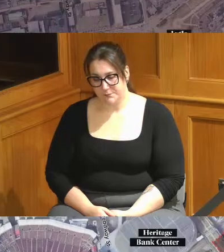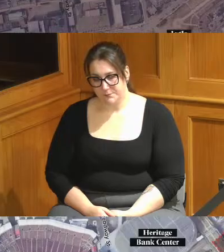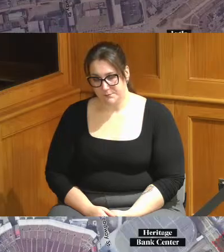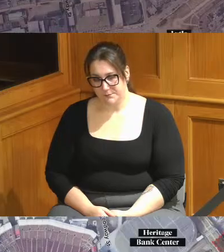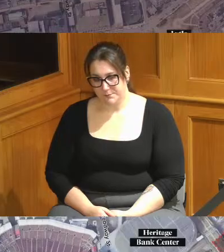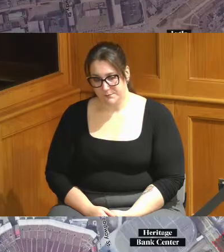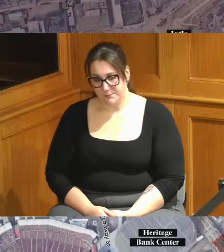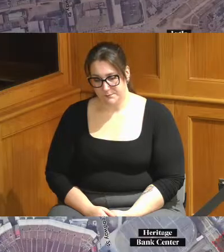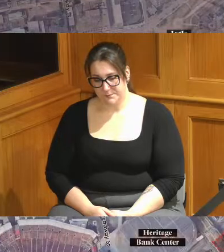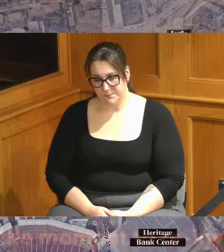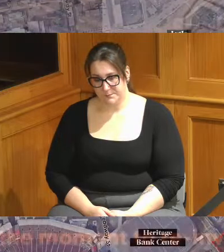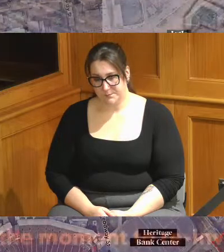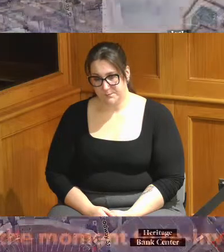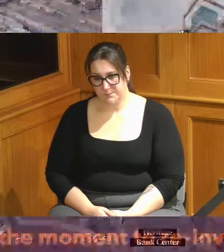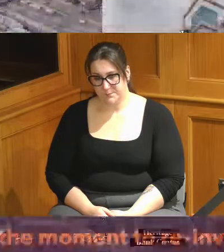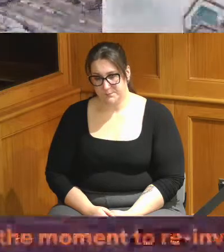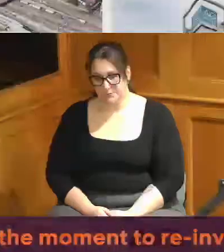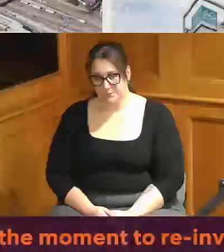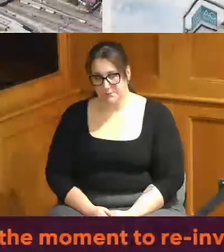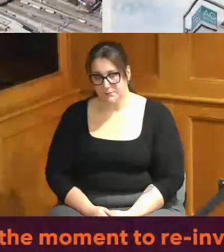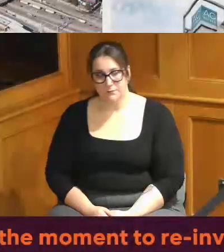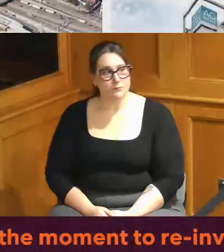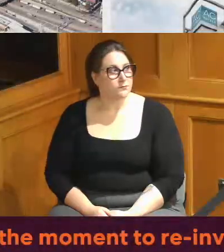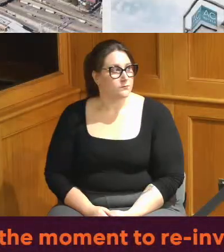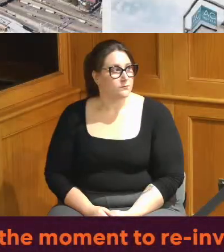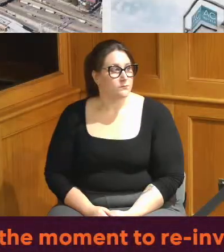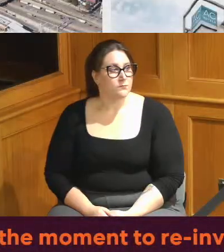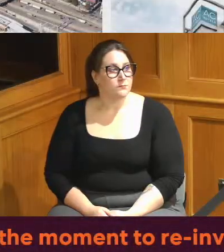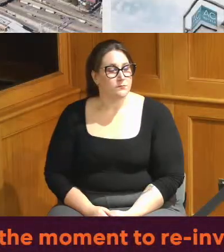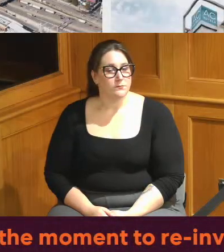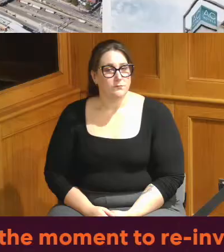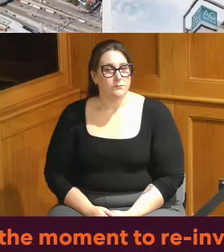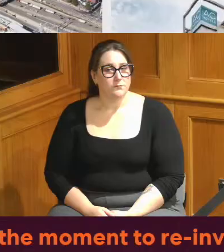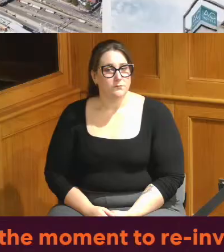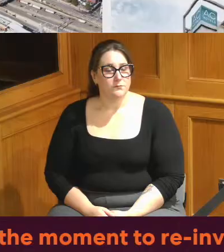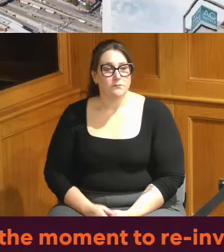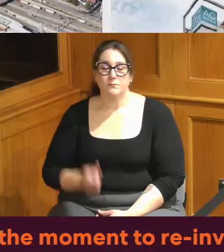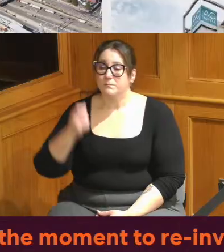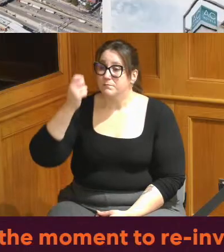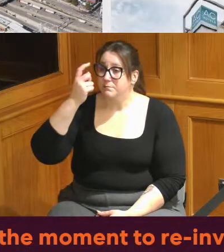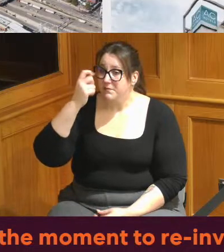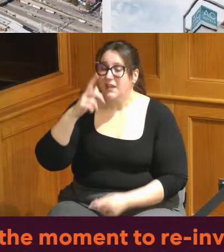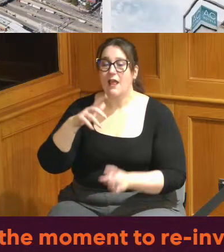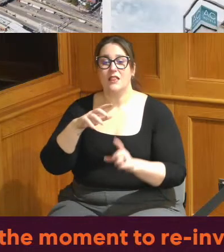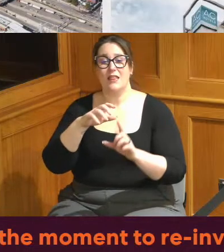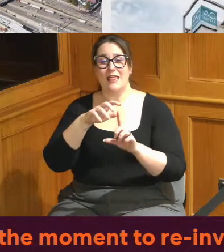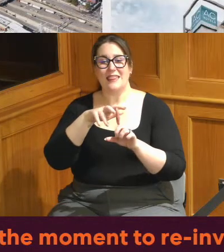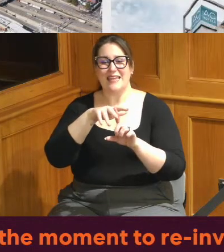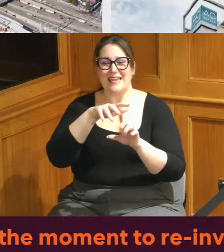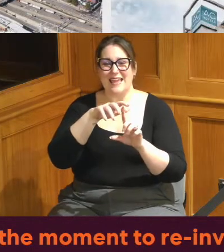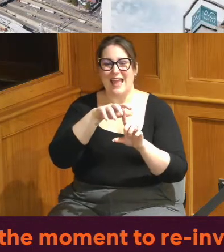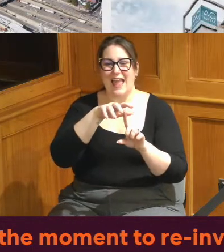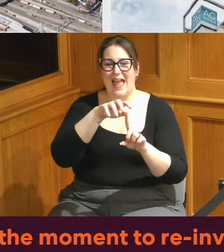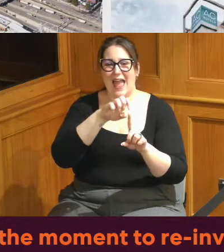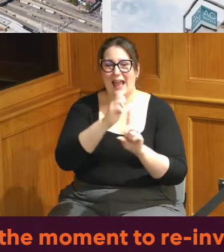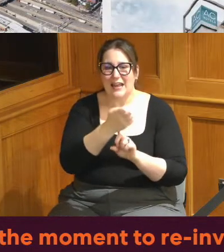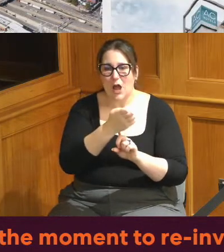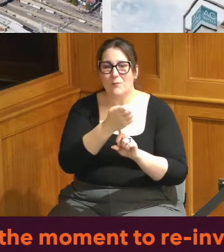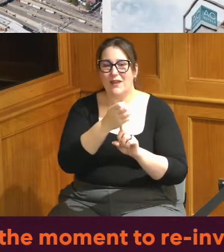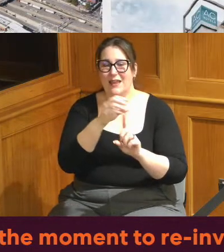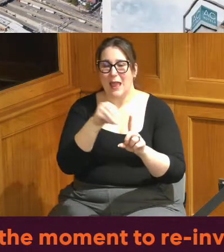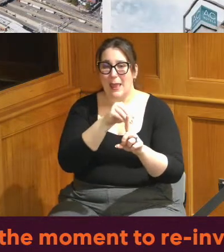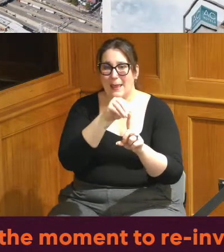the city and the region. the economic impact of the banks is is worth underscoring for a moment.